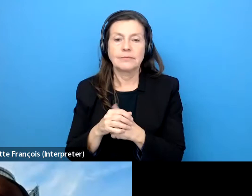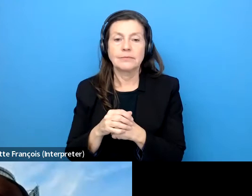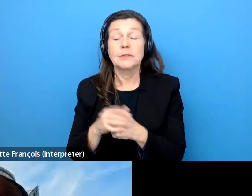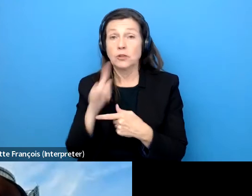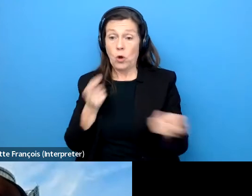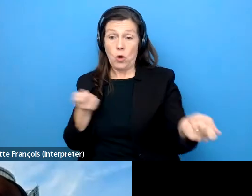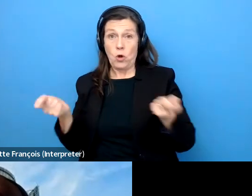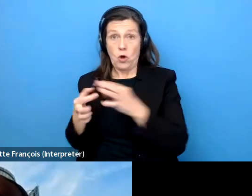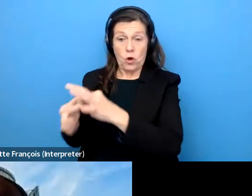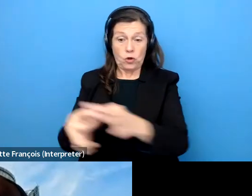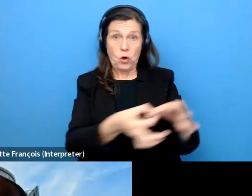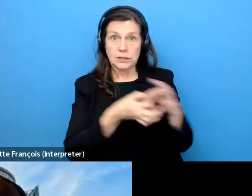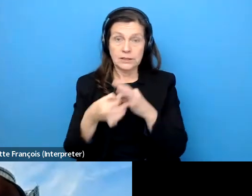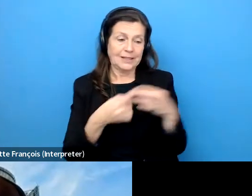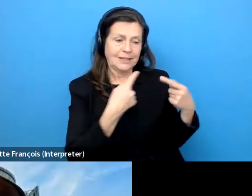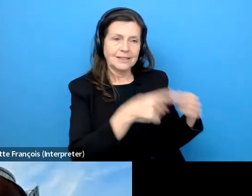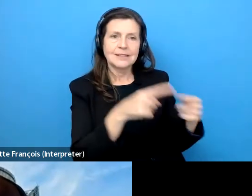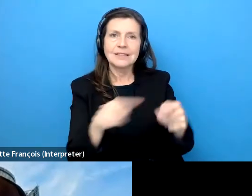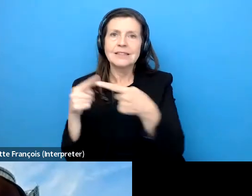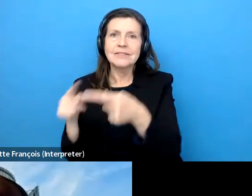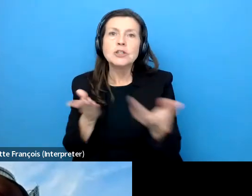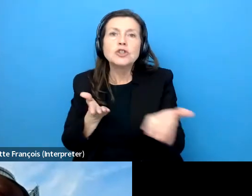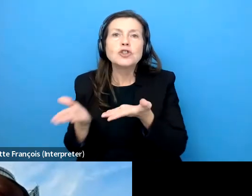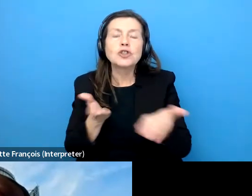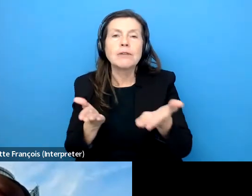between the different services or child protection agencies,